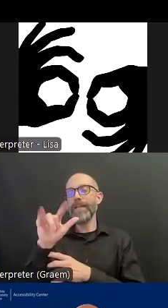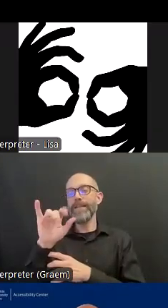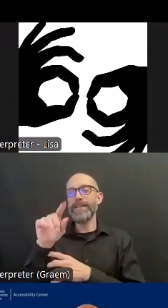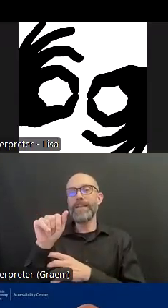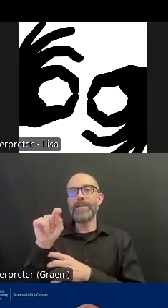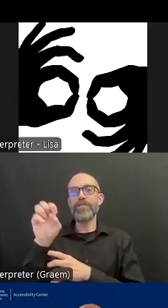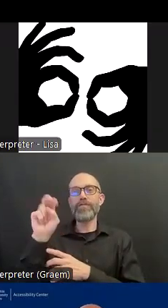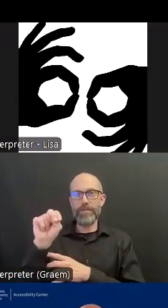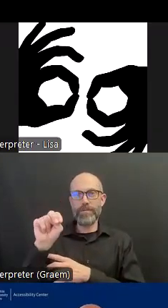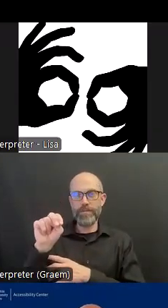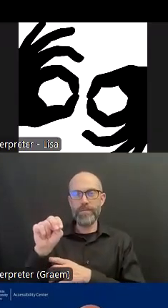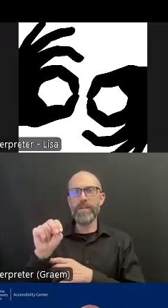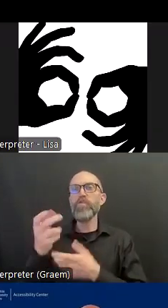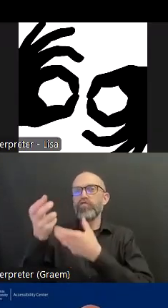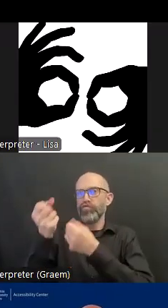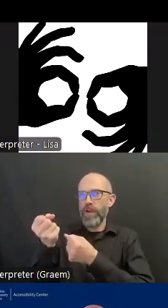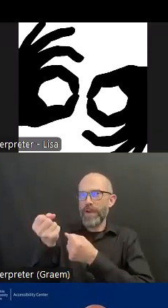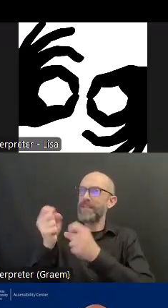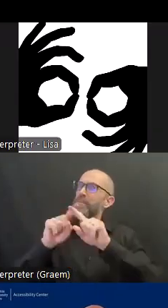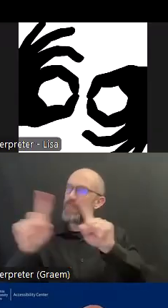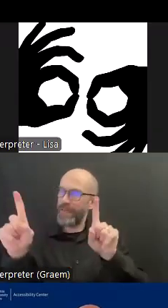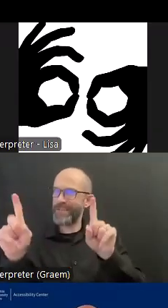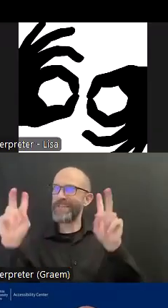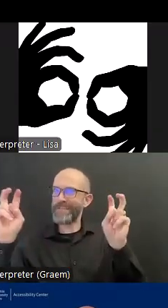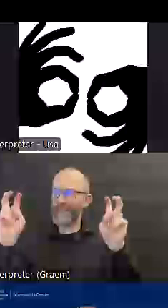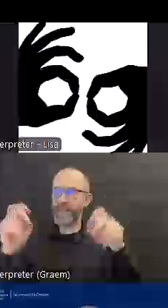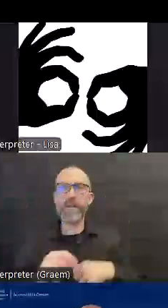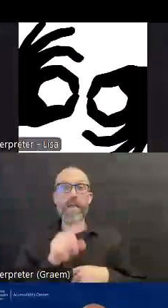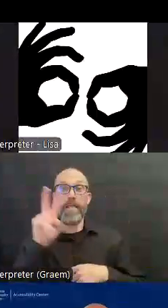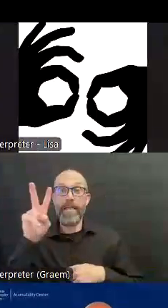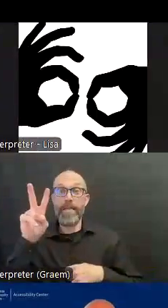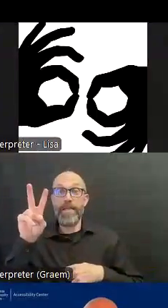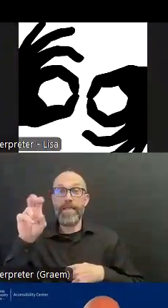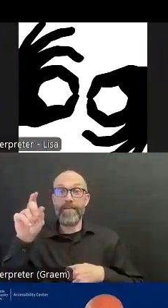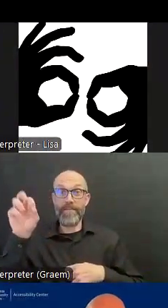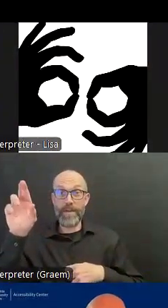You can't really take a vendor's word.